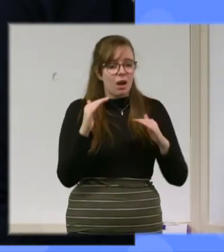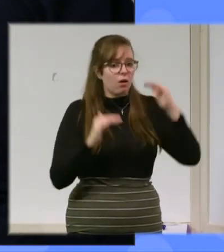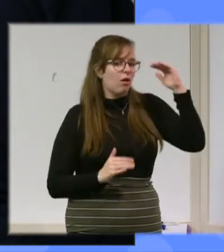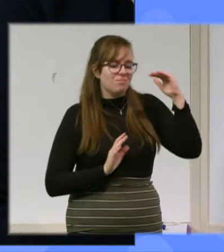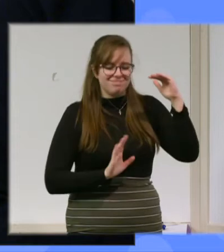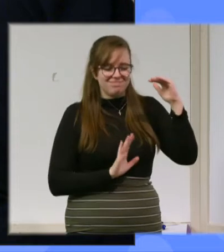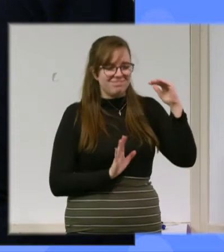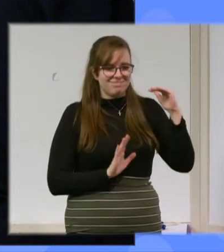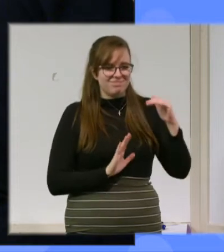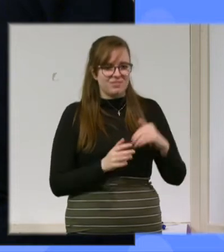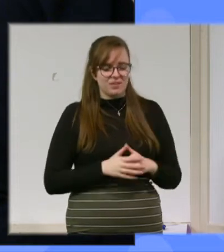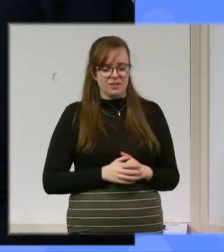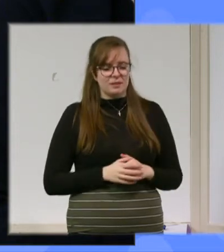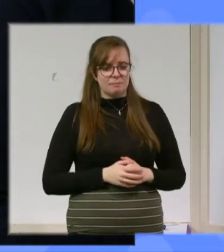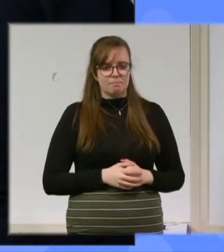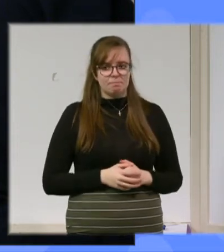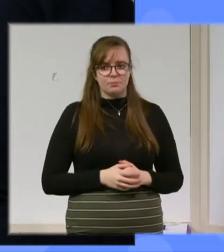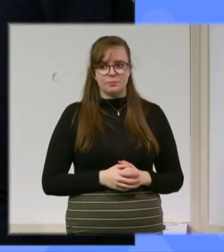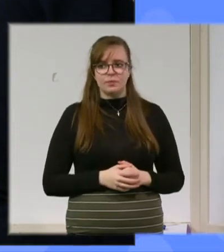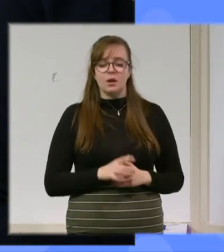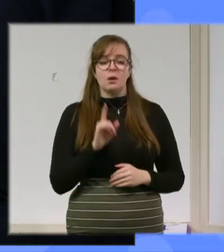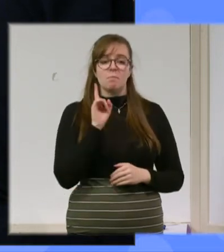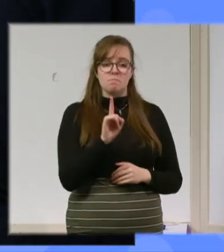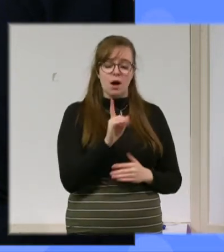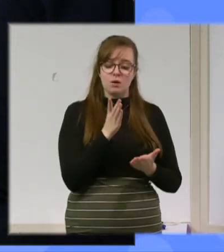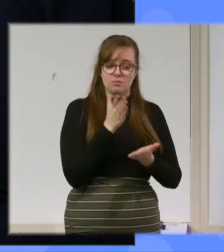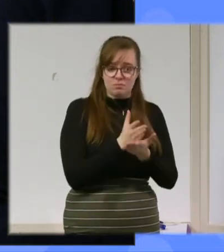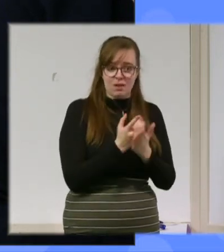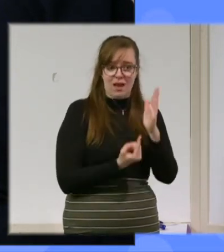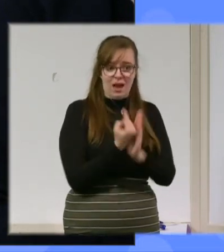neighbors so for the border before has happened and Scotland is that people